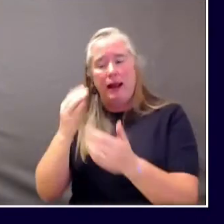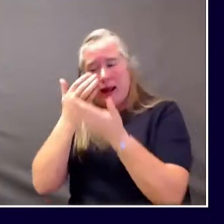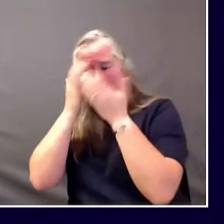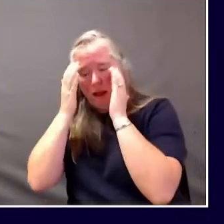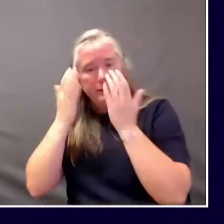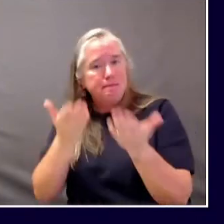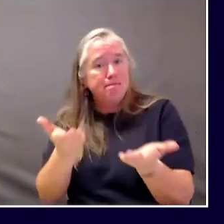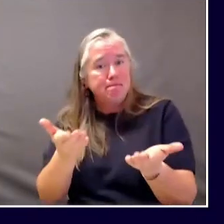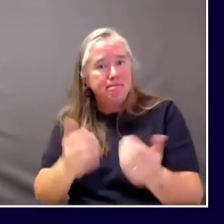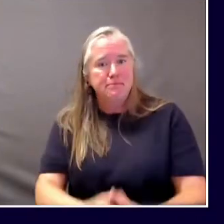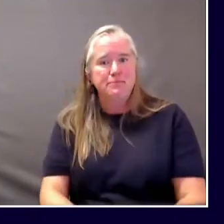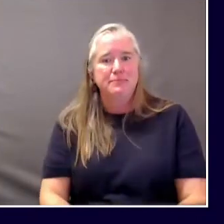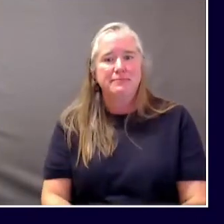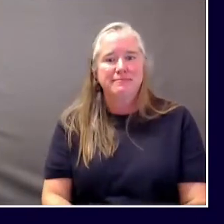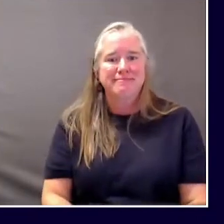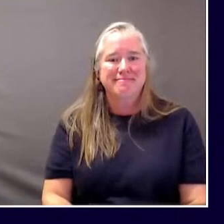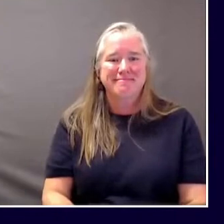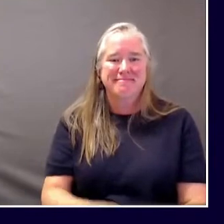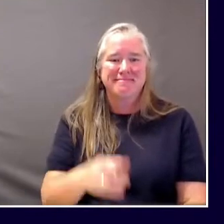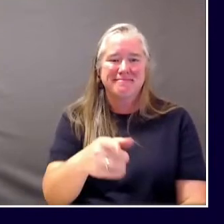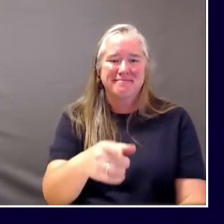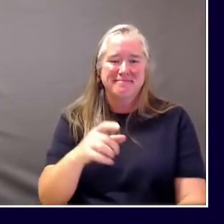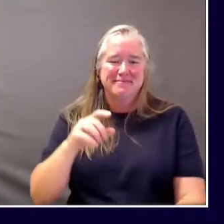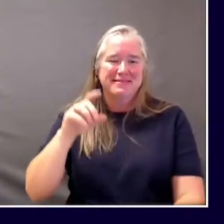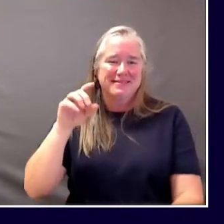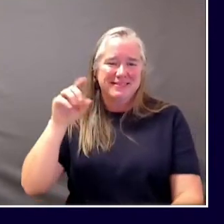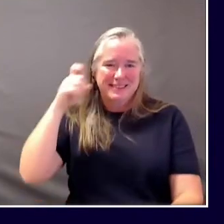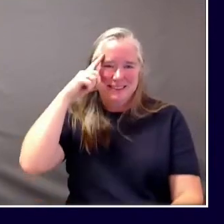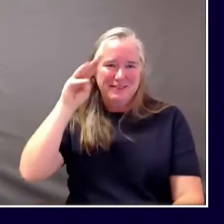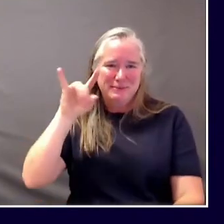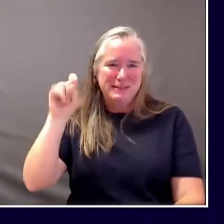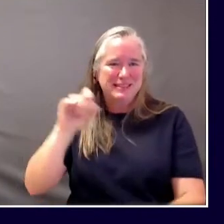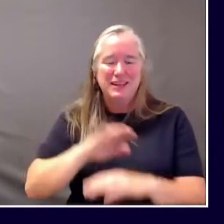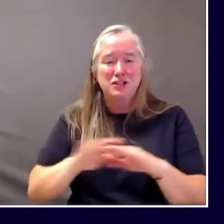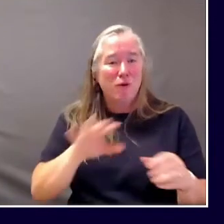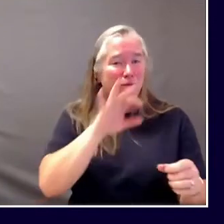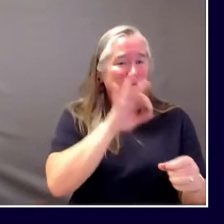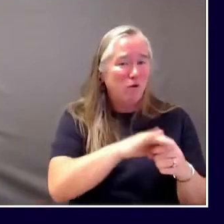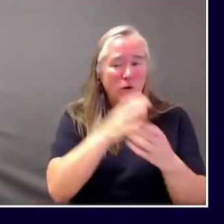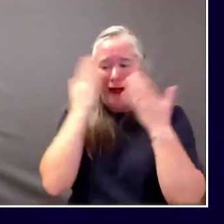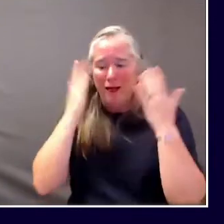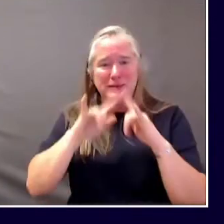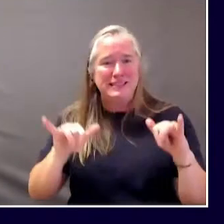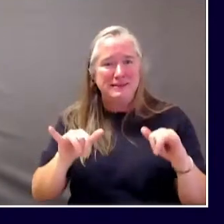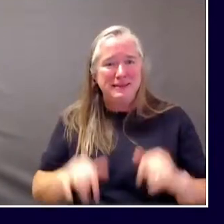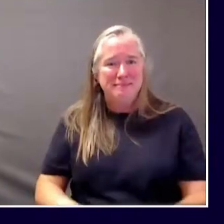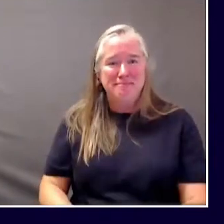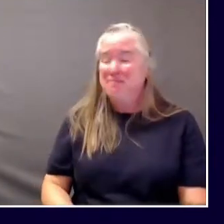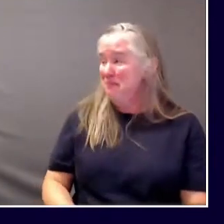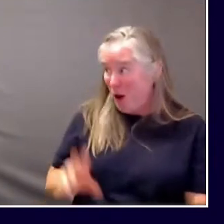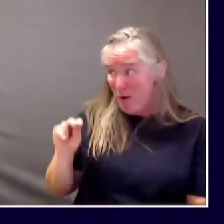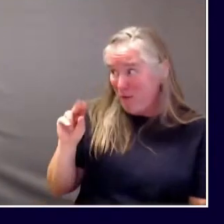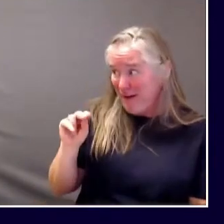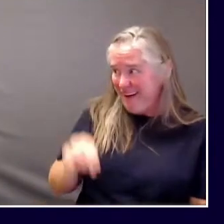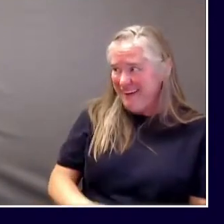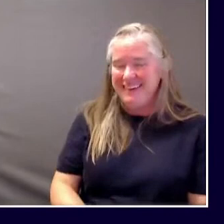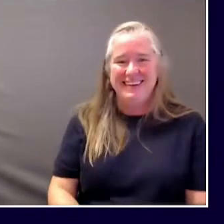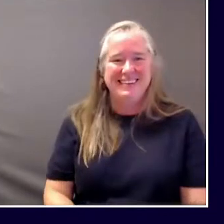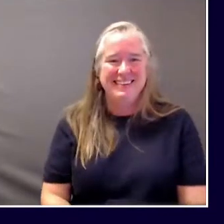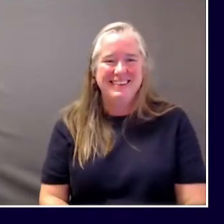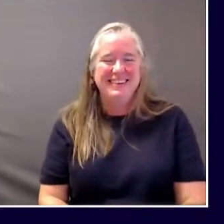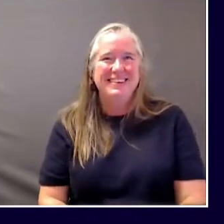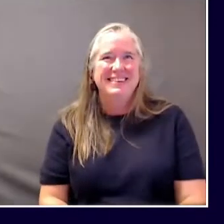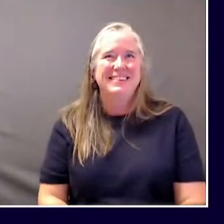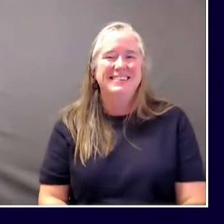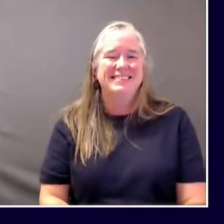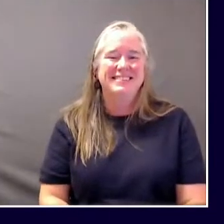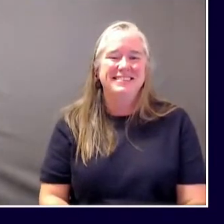well don't combine them that's